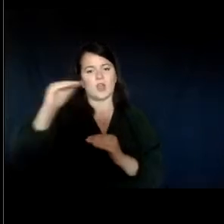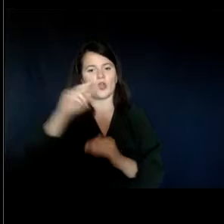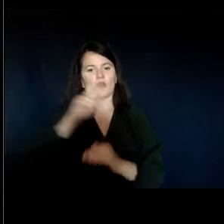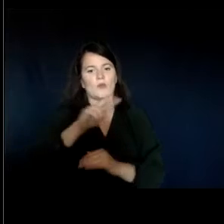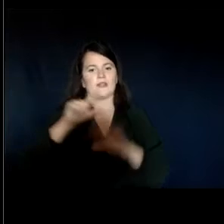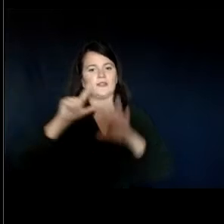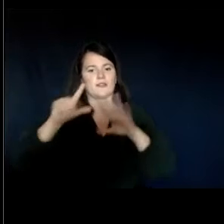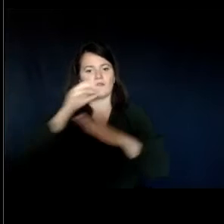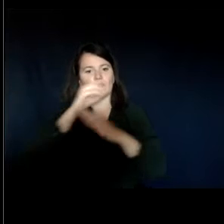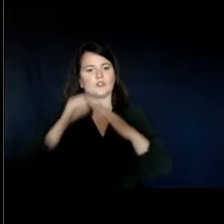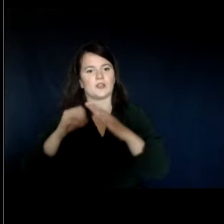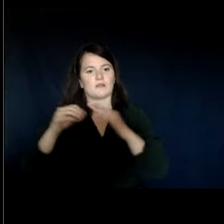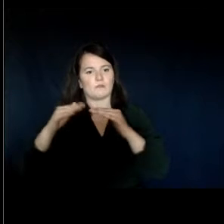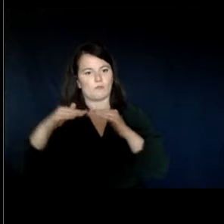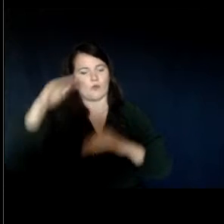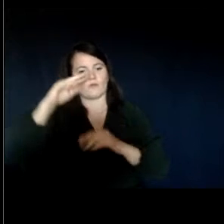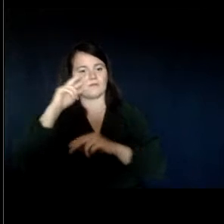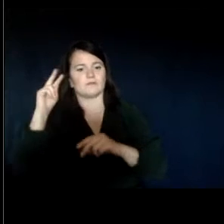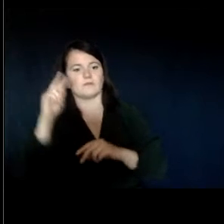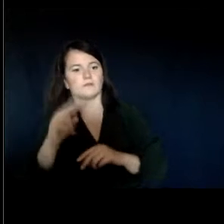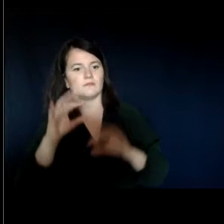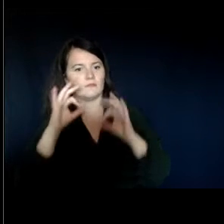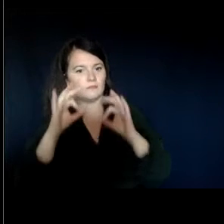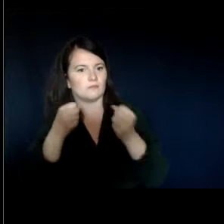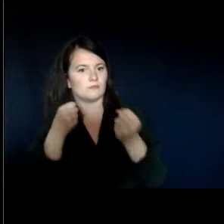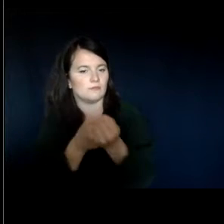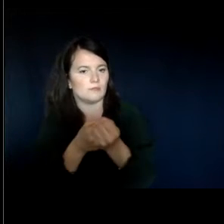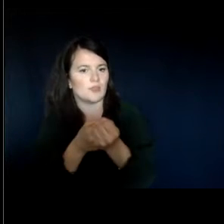And this should be allocated for social inclusion.